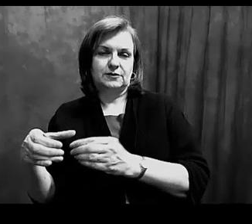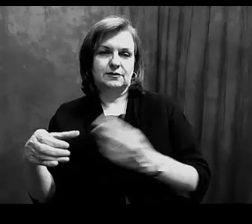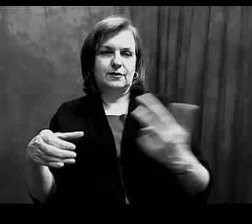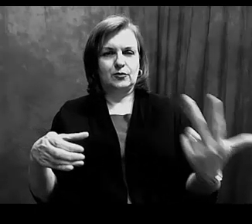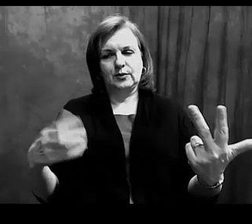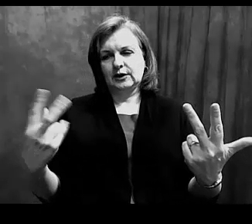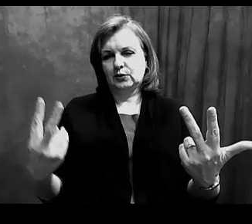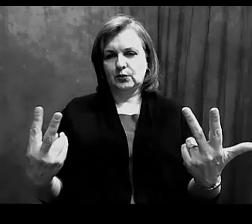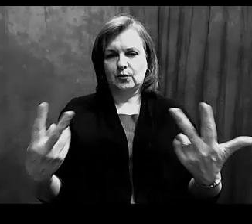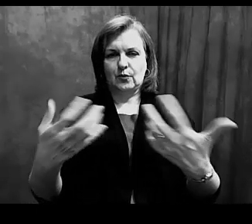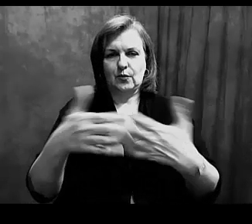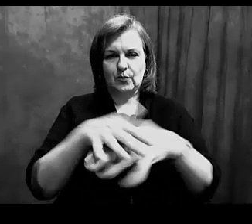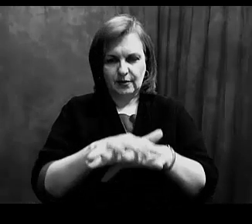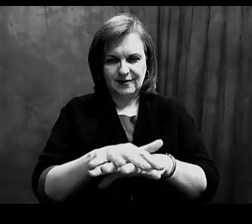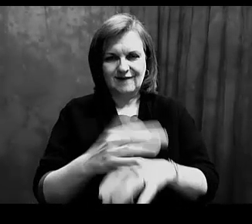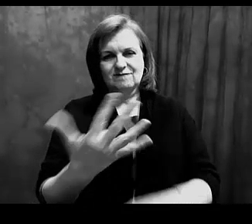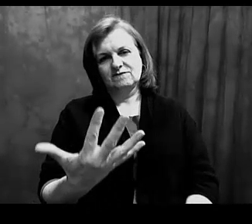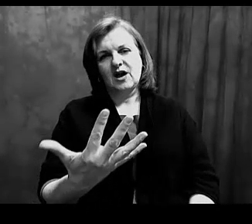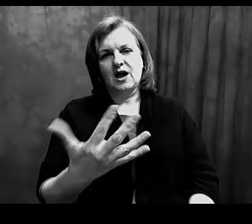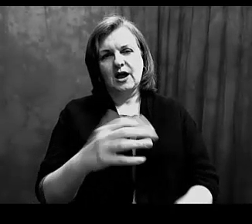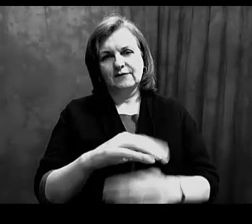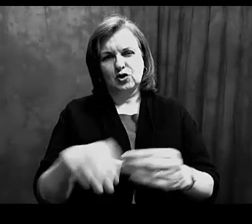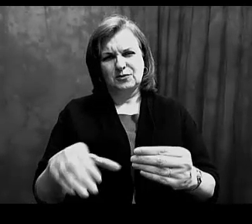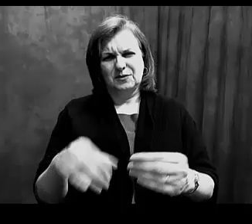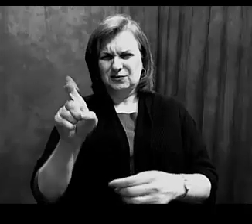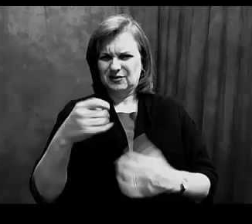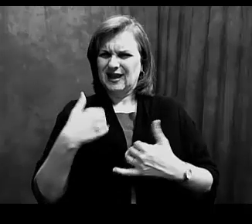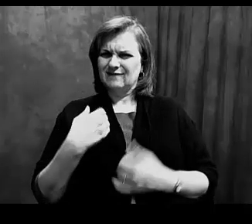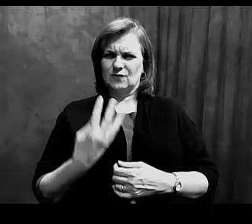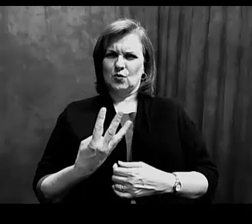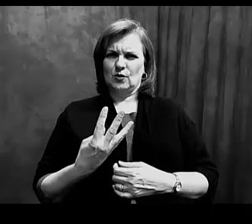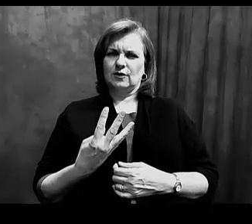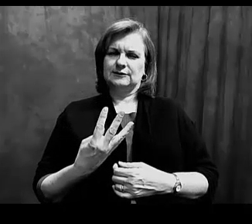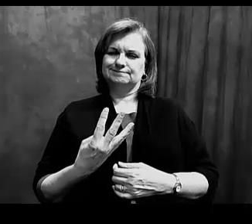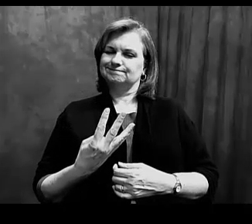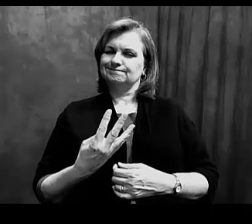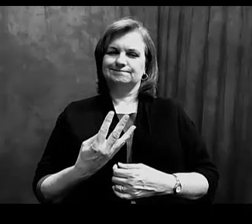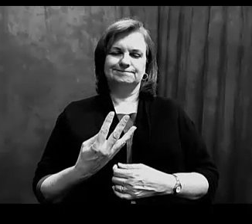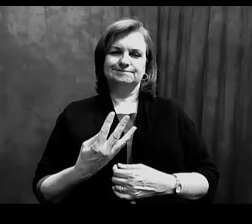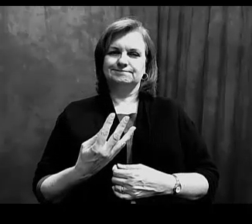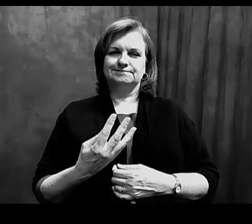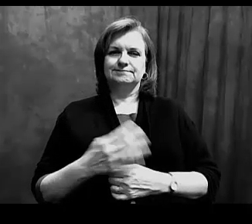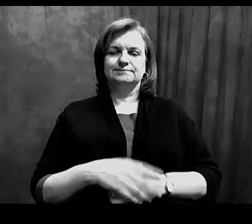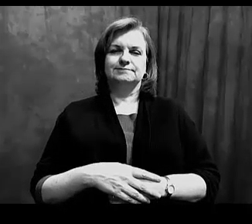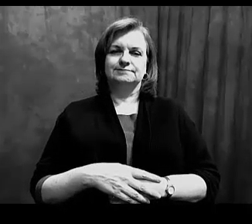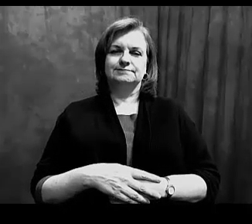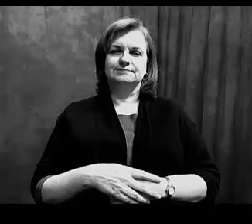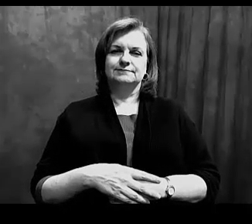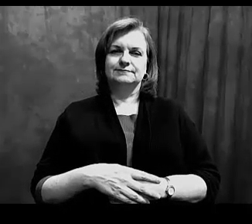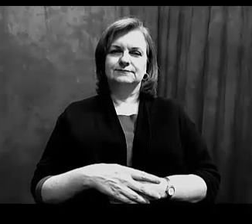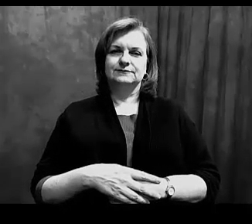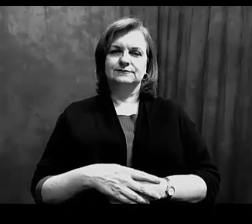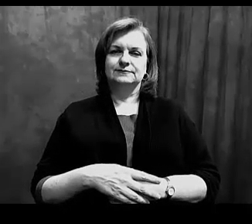chromosomes so two plus three gives you 5 - you are supposed to have 4